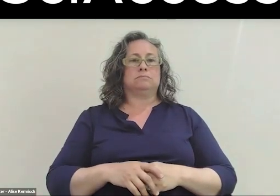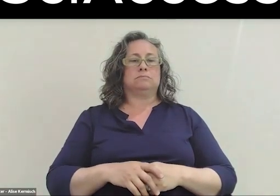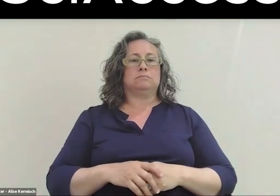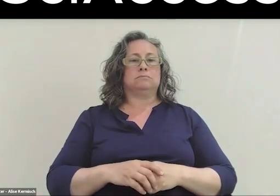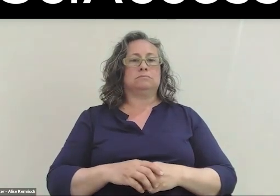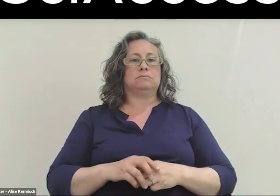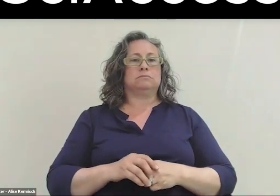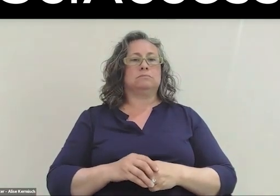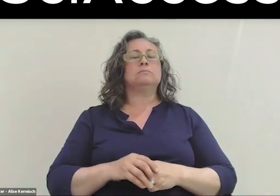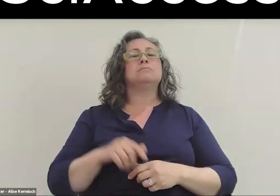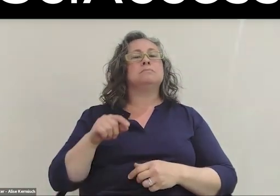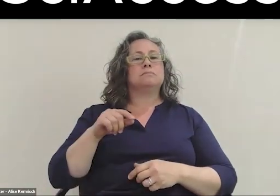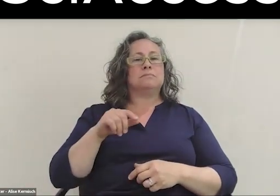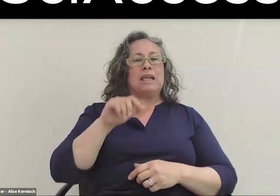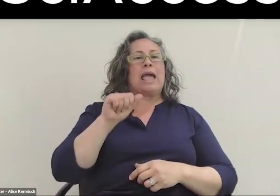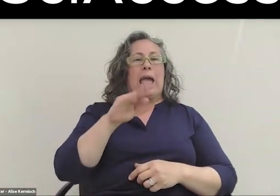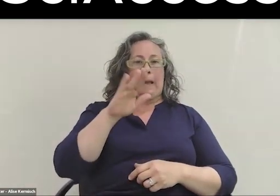Here's Abby, and the students made a really nice